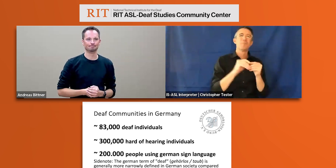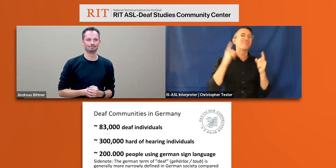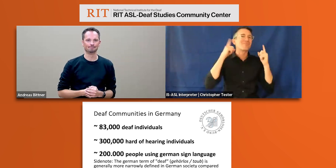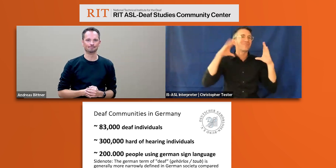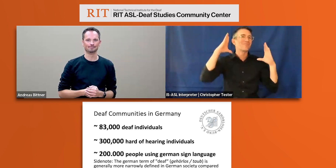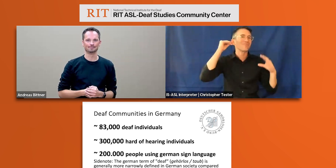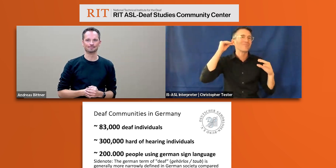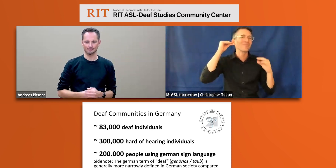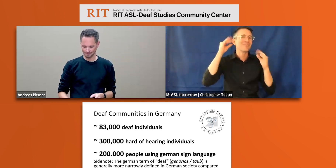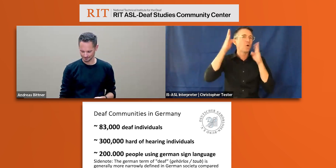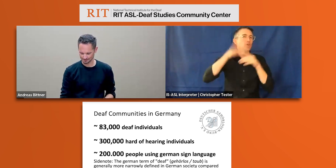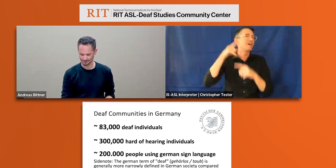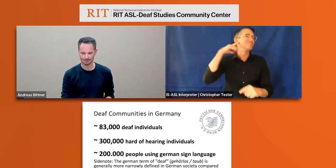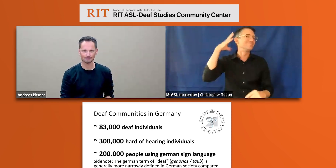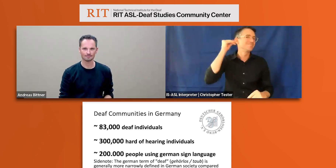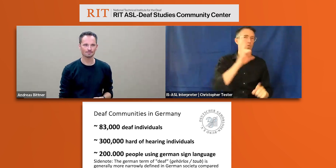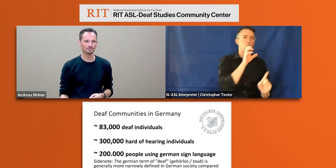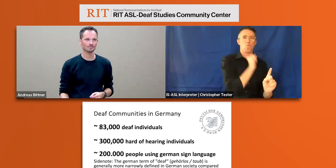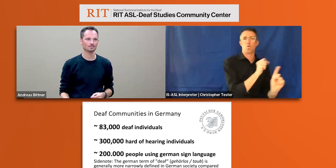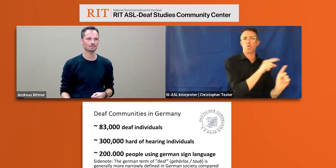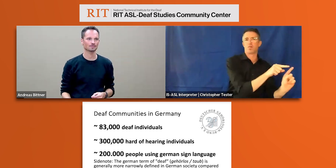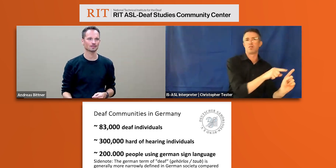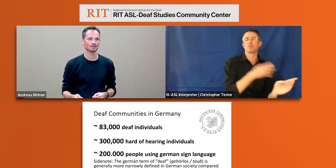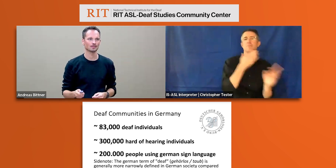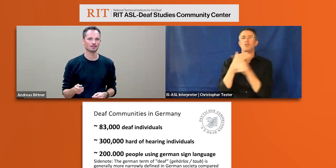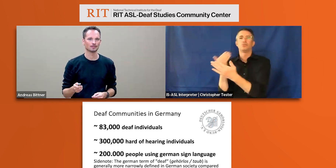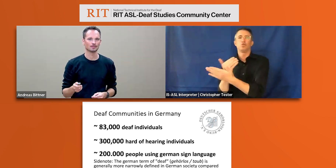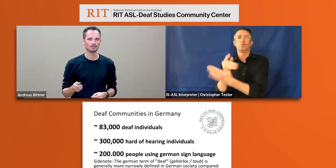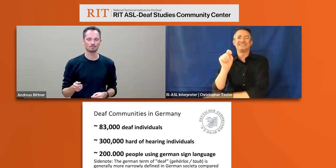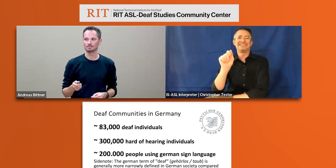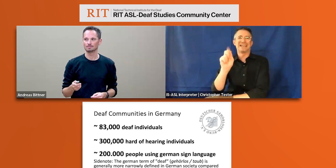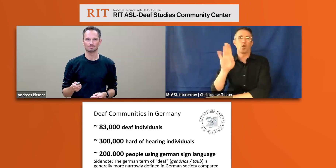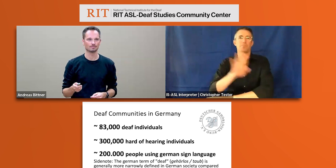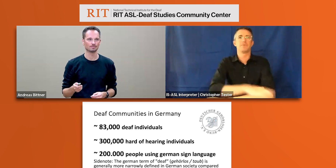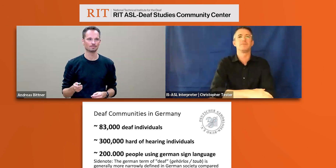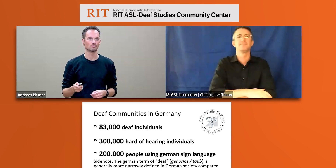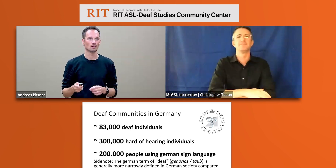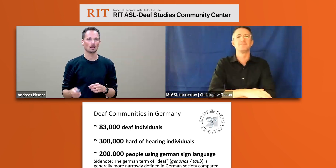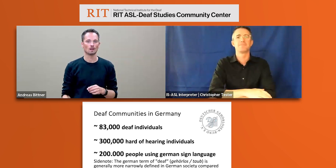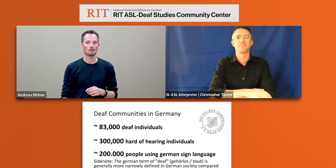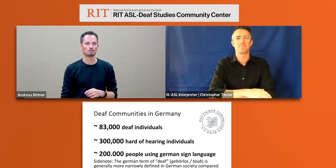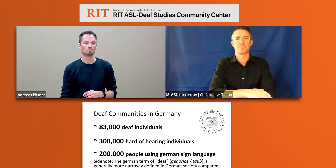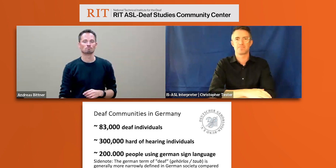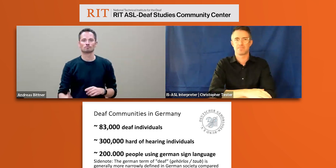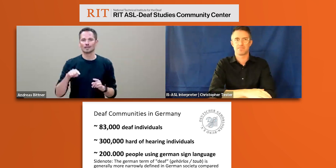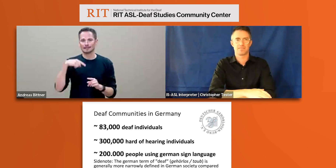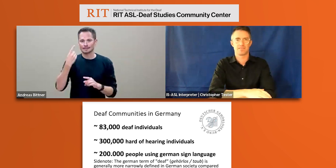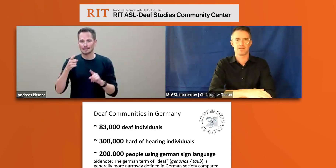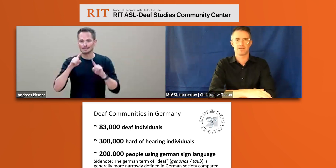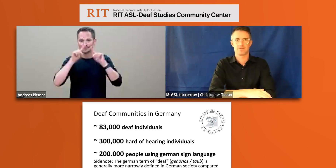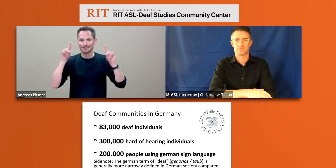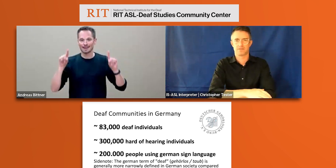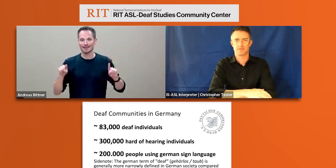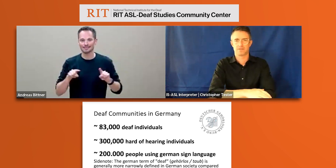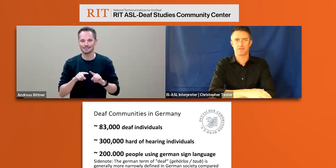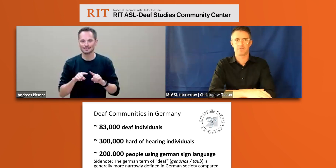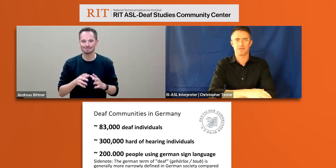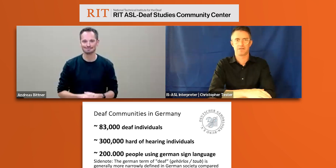in their association with the community. The older word focused on the audiological condition